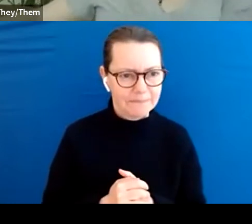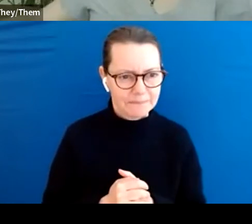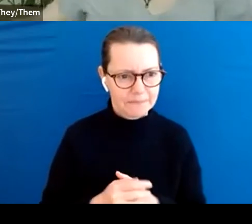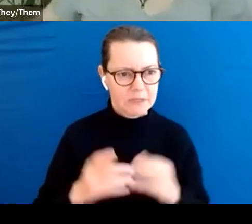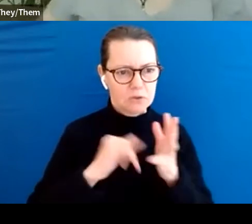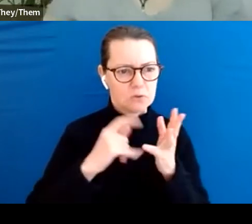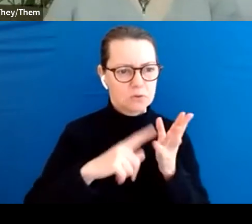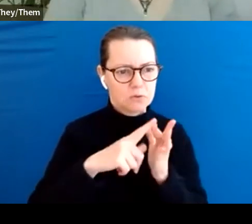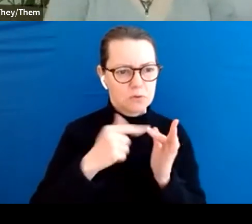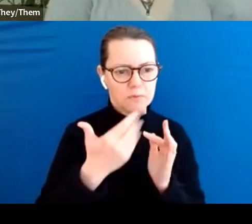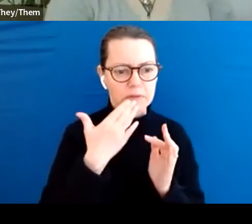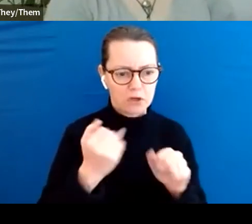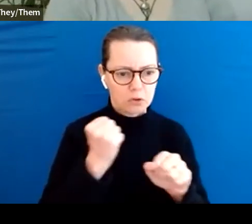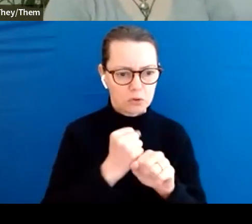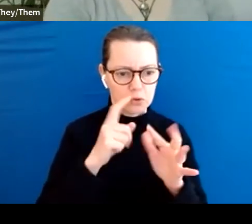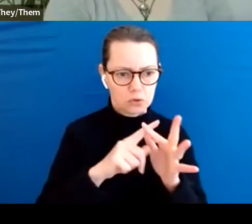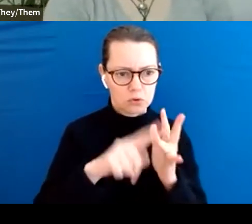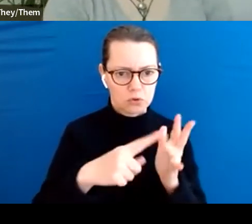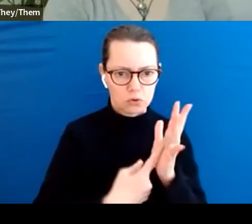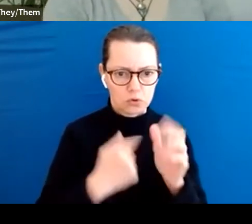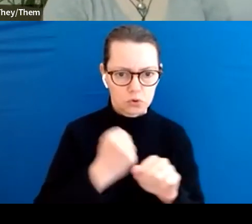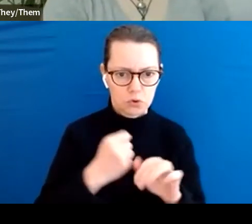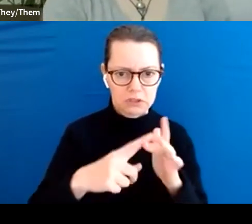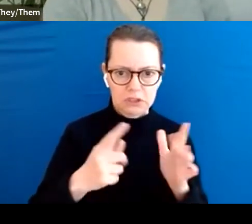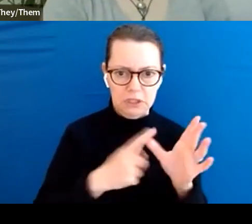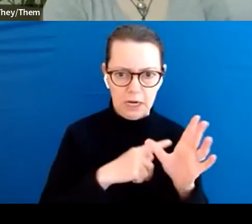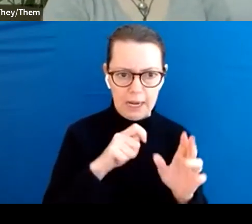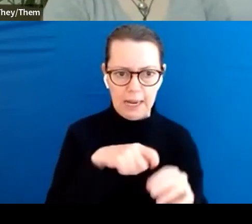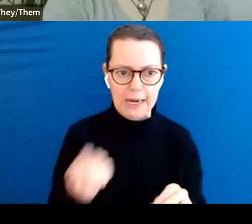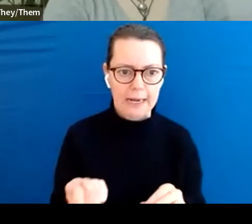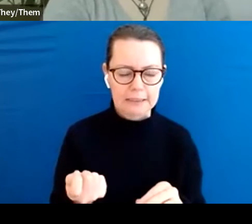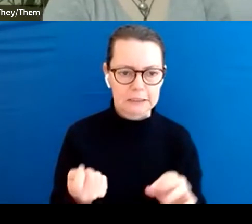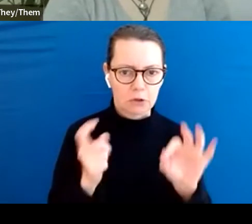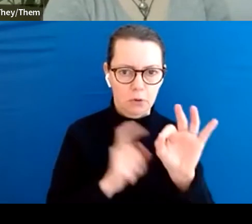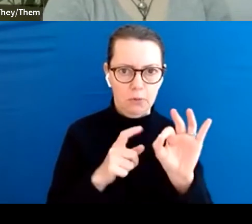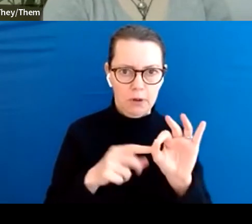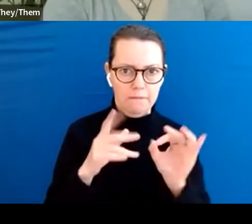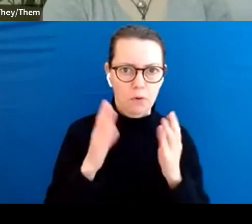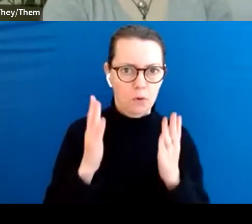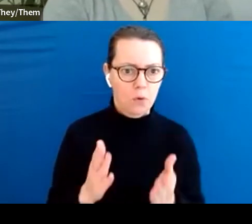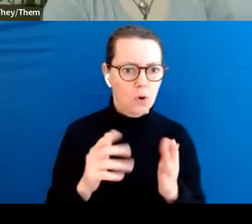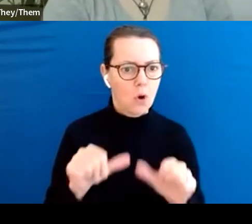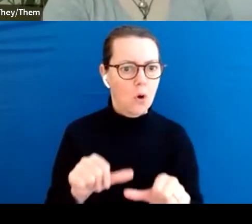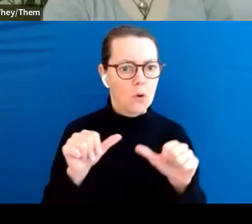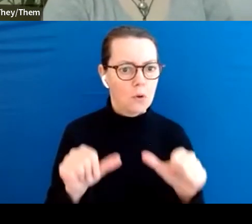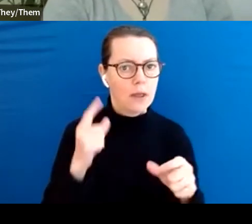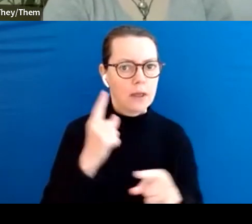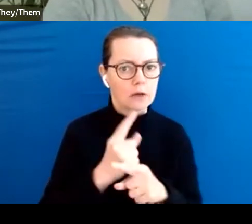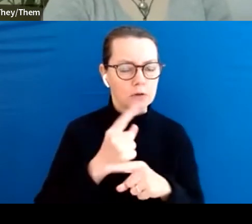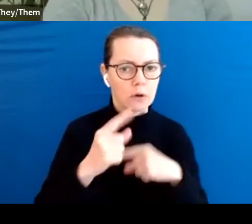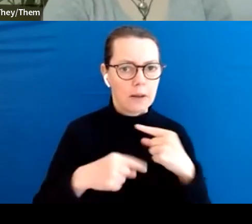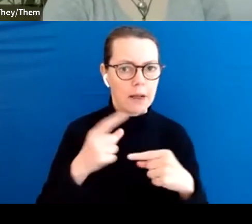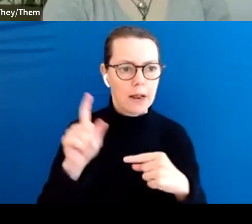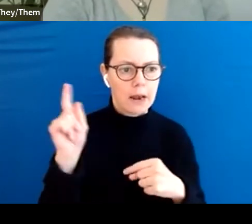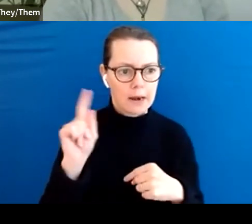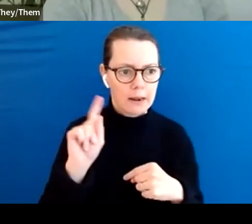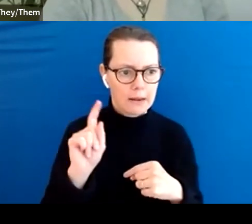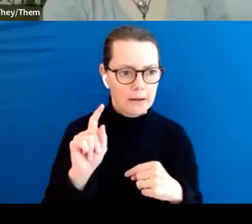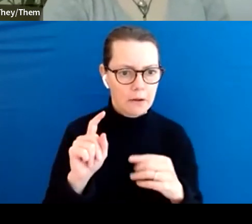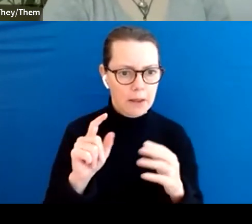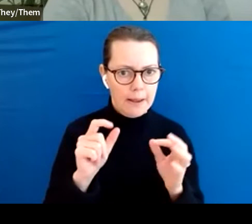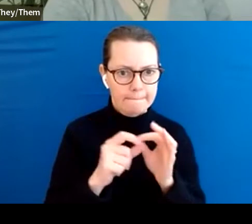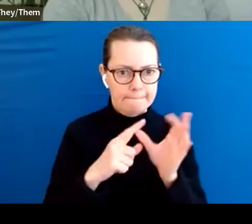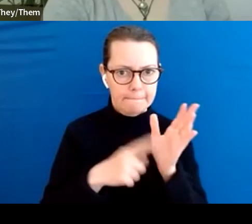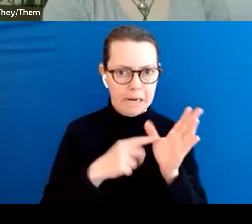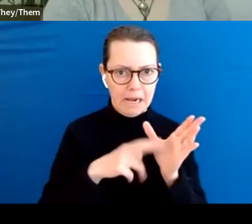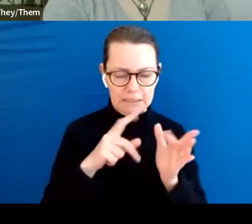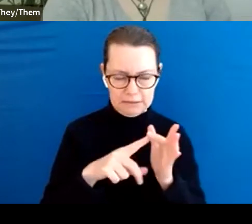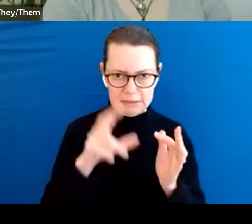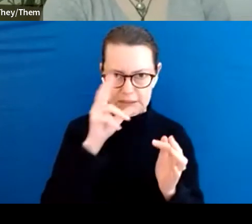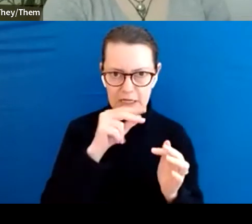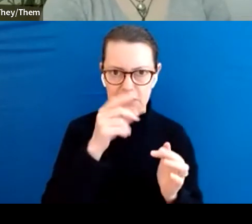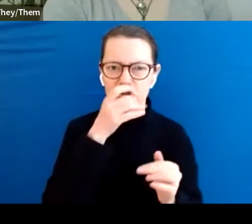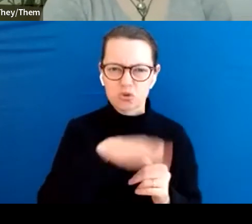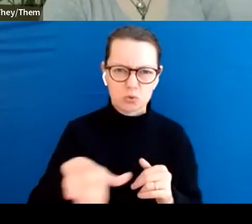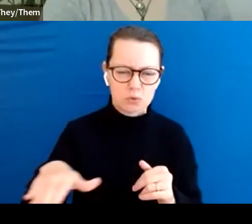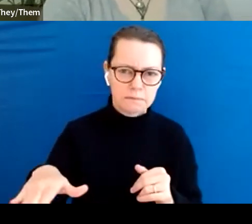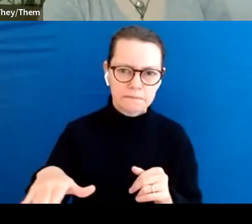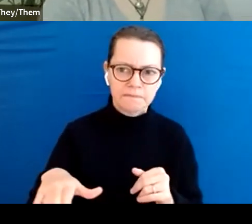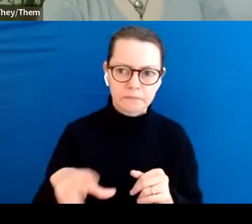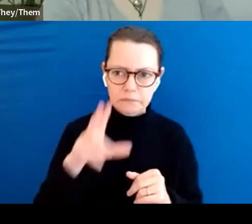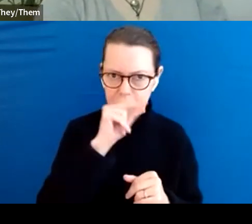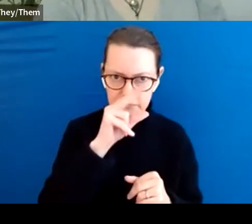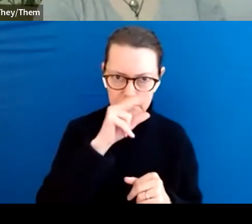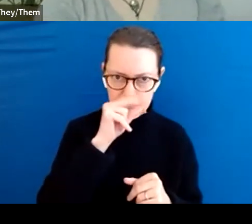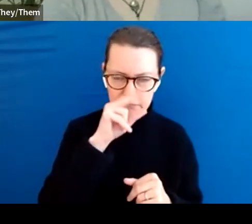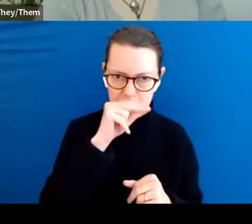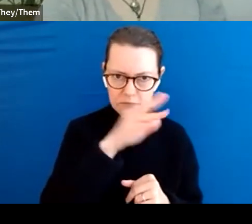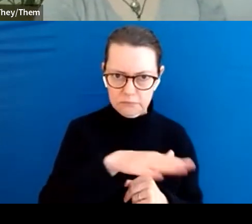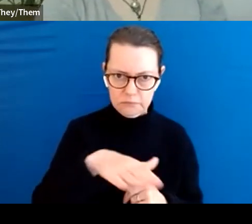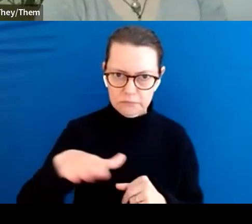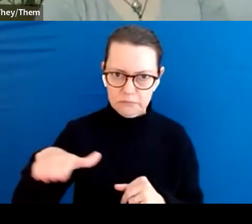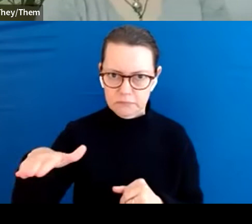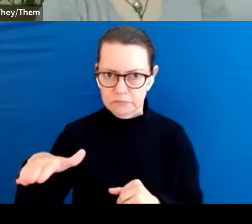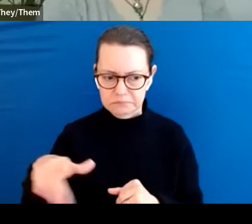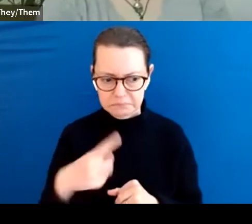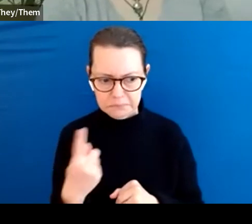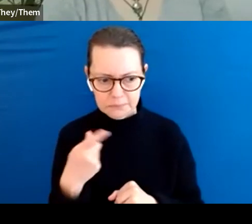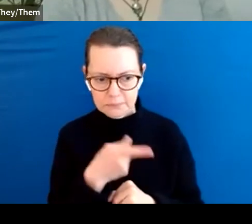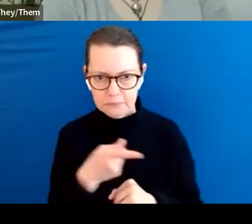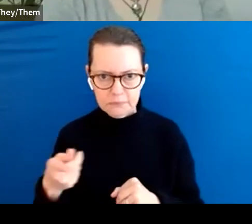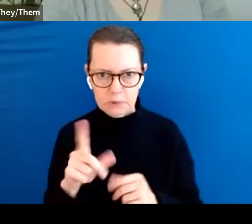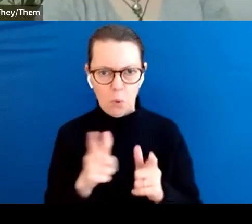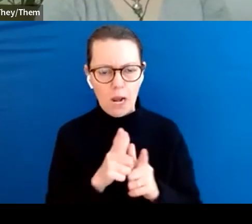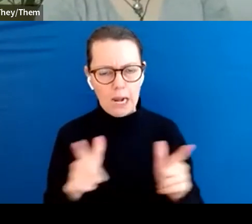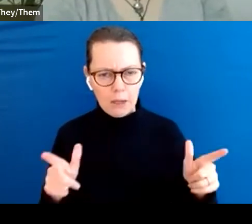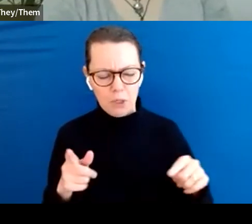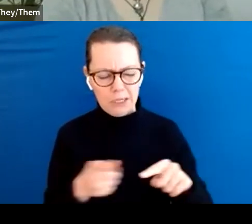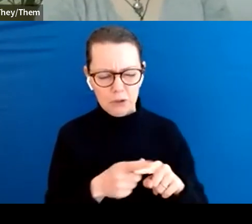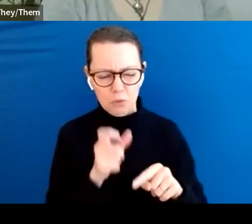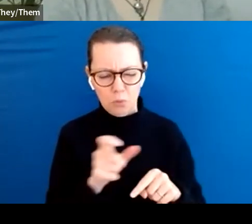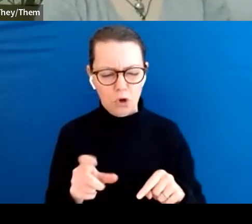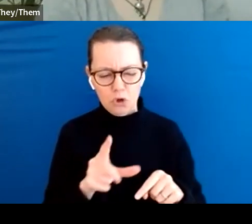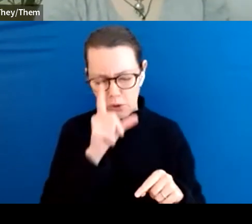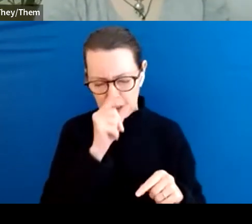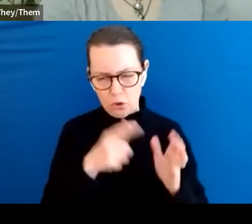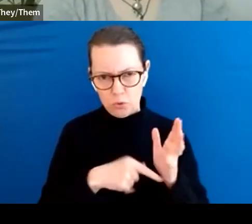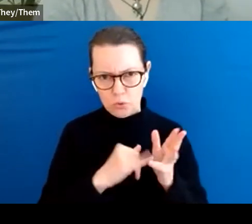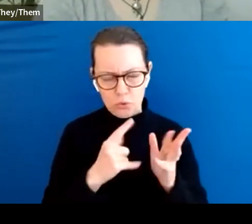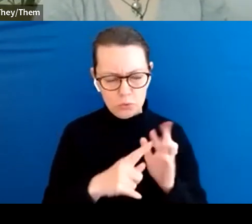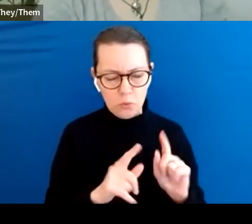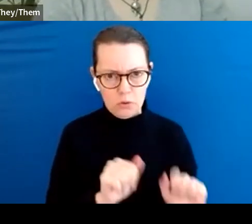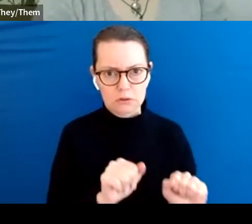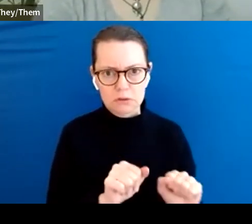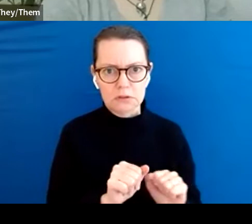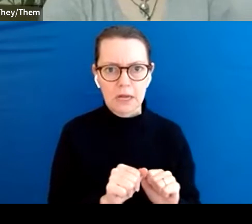Thank you, Ashley. I'm, Georgia, I'm gonna throw over to you on this topic. Next, um, so we're talking about the balancing obviously for young children, and helping them to understand who they are, and the language that goes with that, but also giving